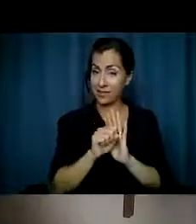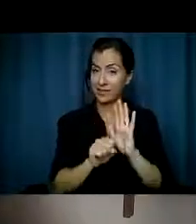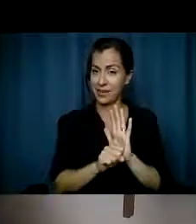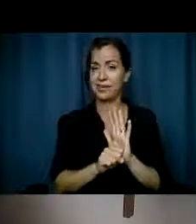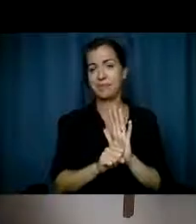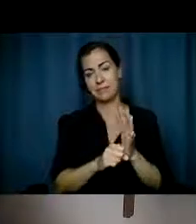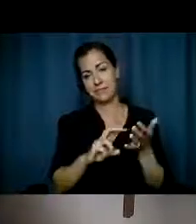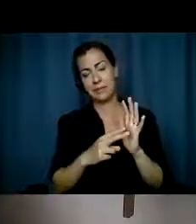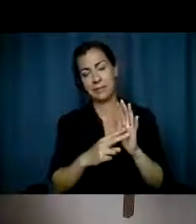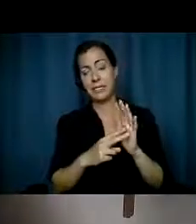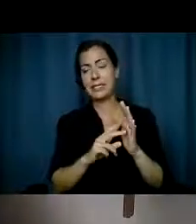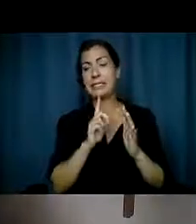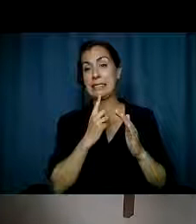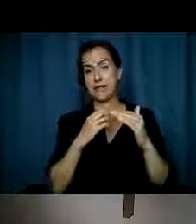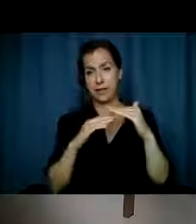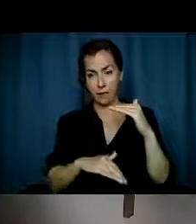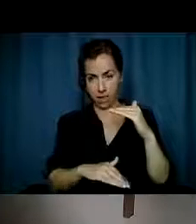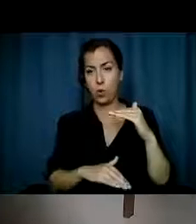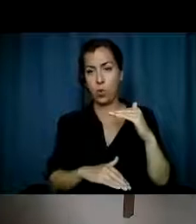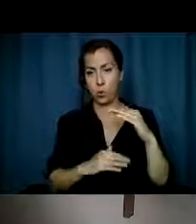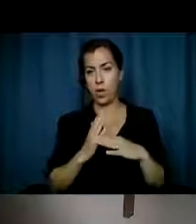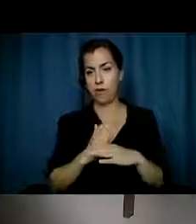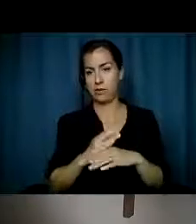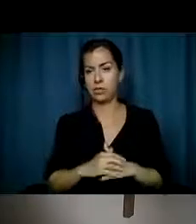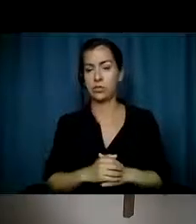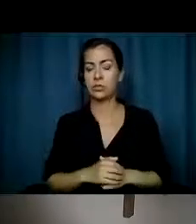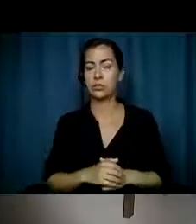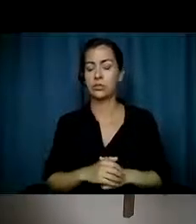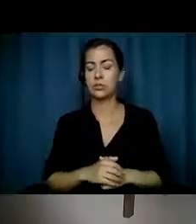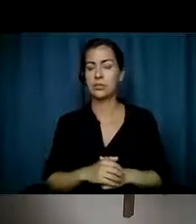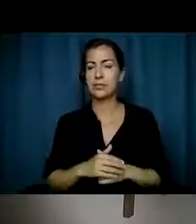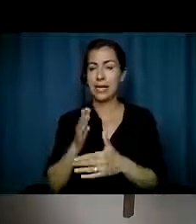as they're not currently incarcerated with a felony conviction serving out